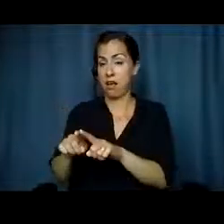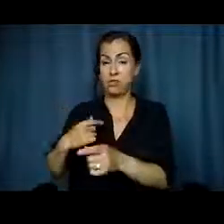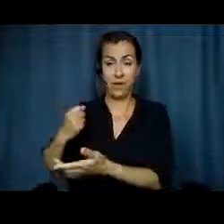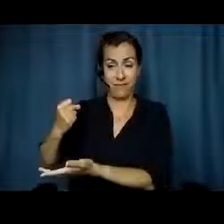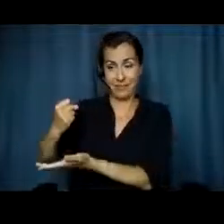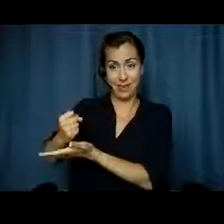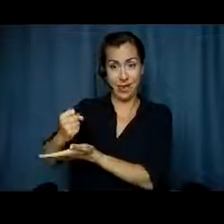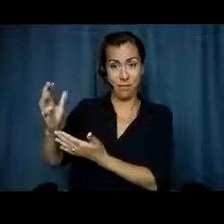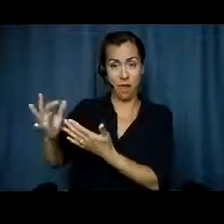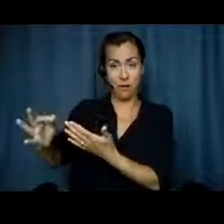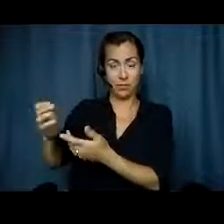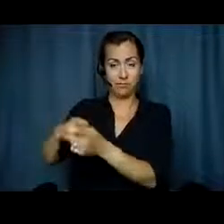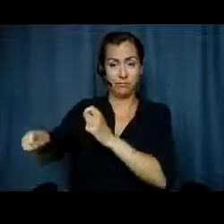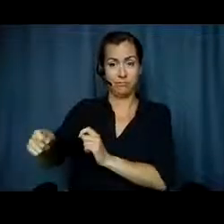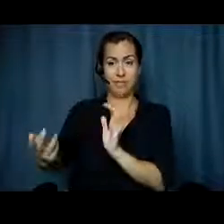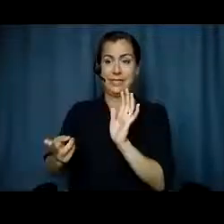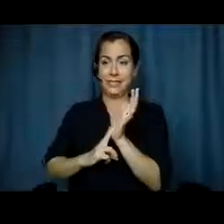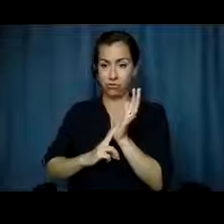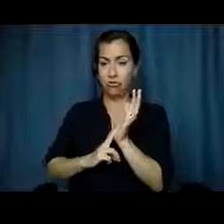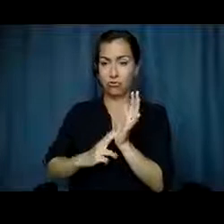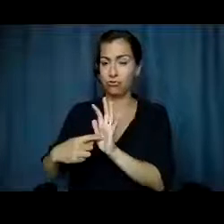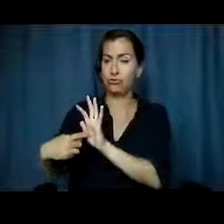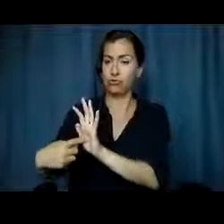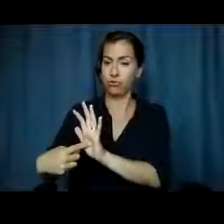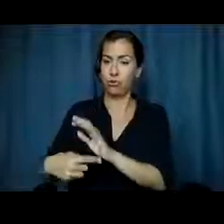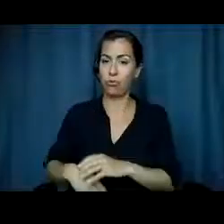a person of your choice,